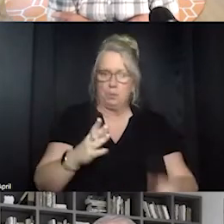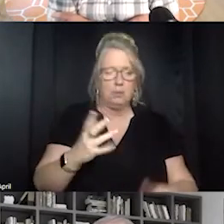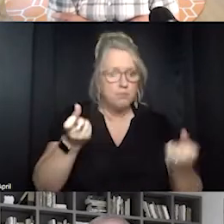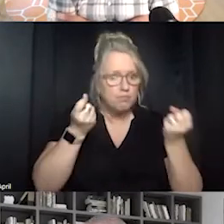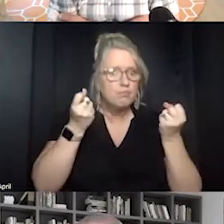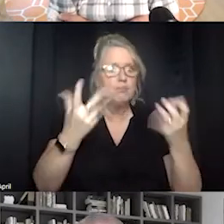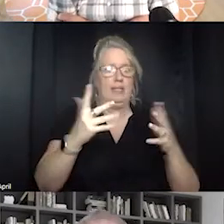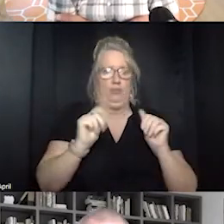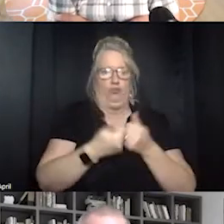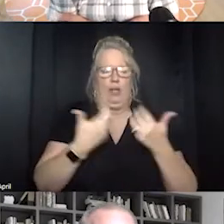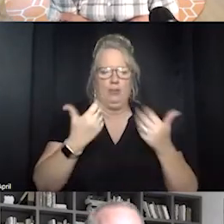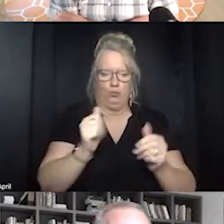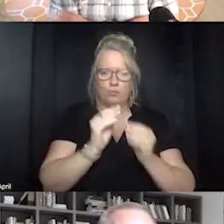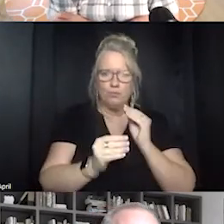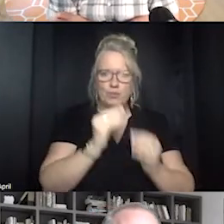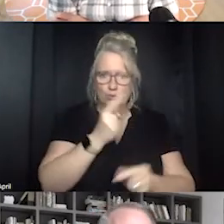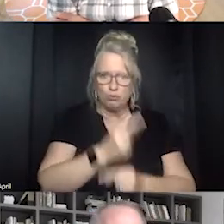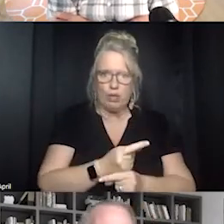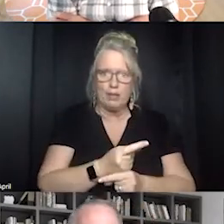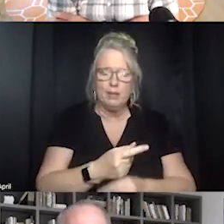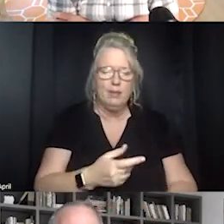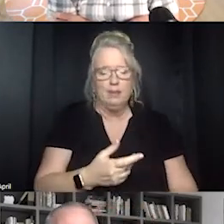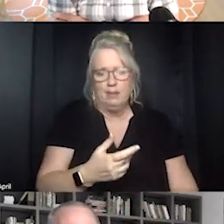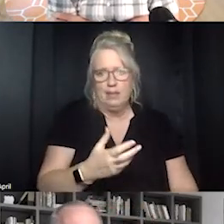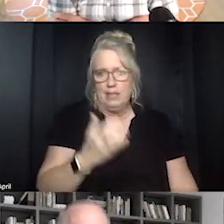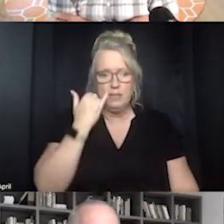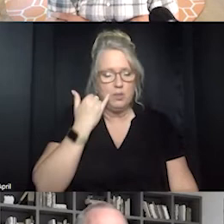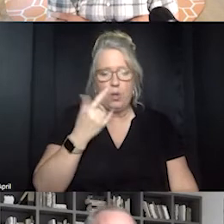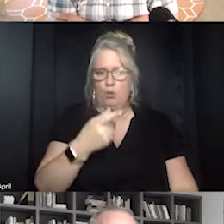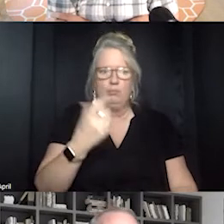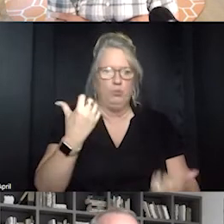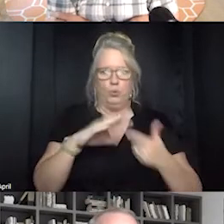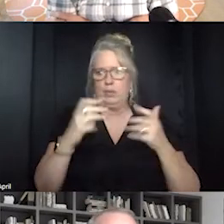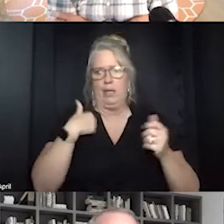WE ARE TRYING TO FACE, RIGHT. YOU CAN GO DOWN A LOT OF RABBIT HOLES. WE HAVE SEEN THAT TOO